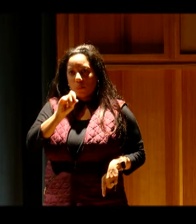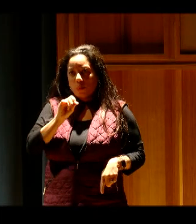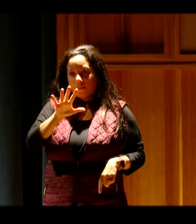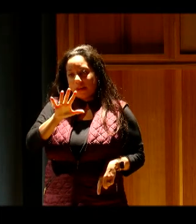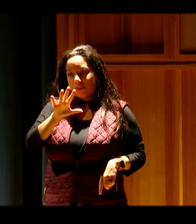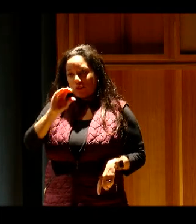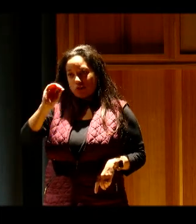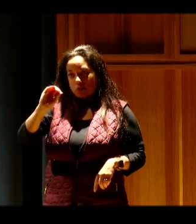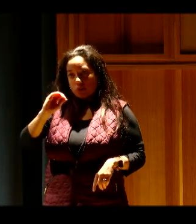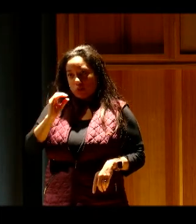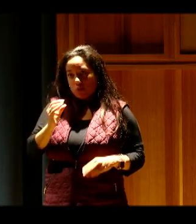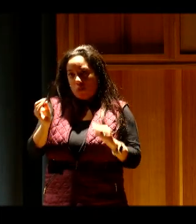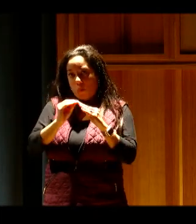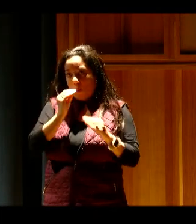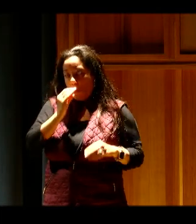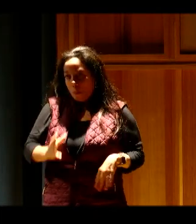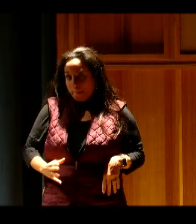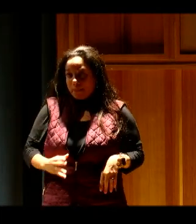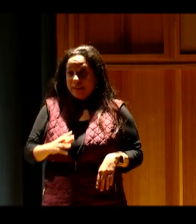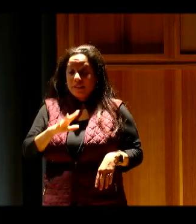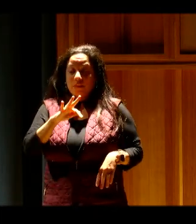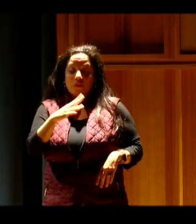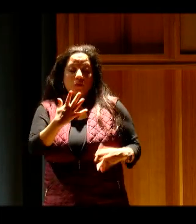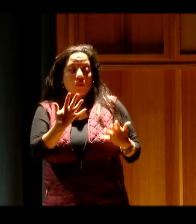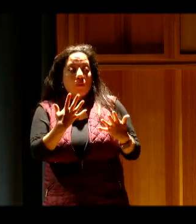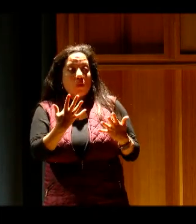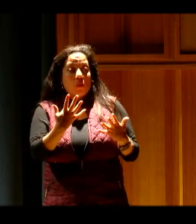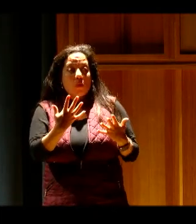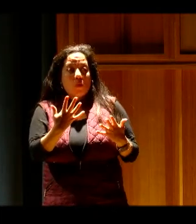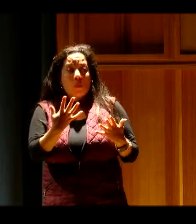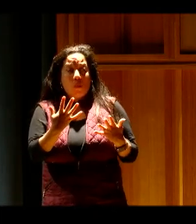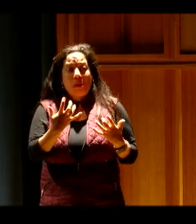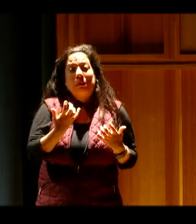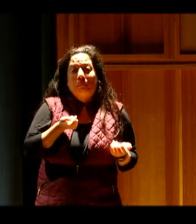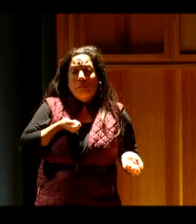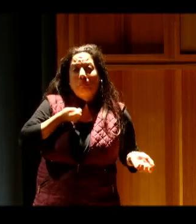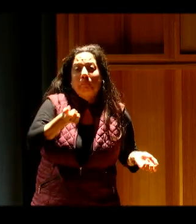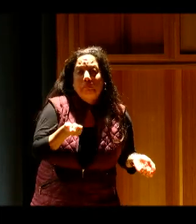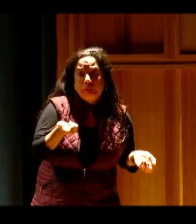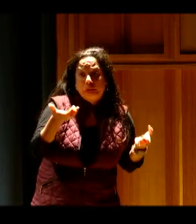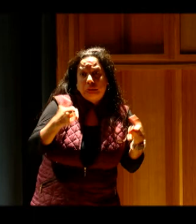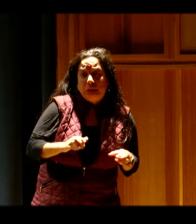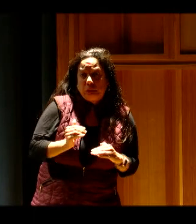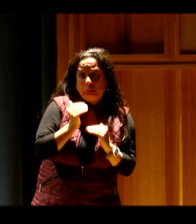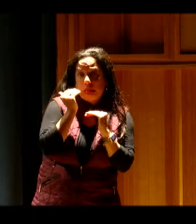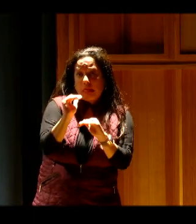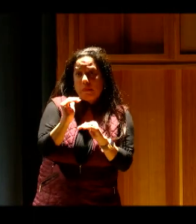which established that in order for us to have just a decent chance of limiting global warming to arguably